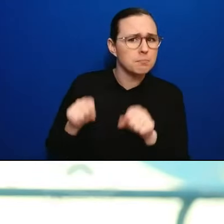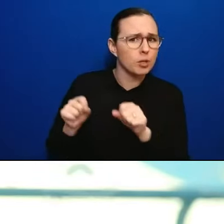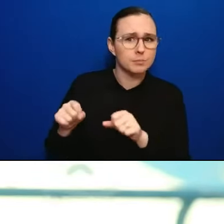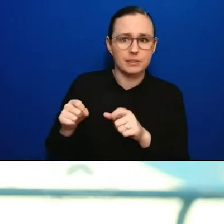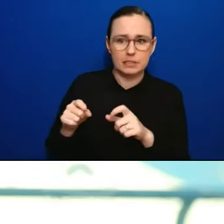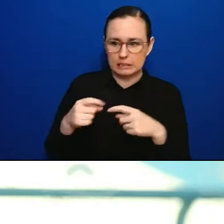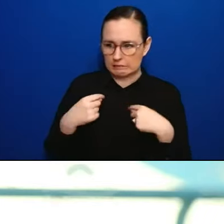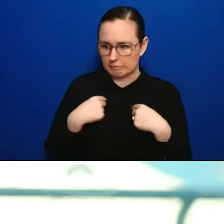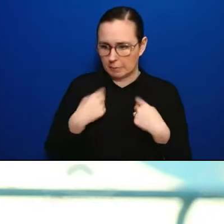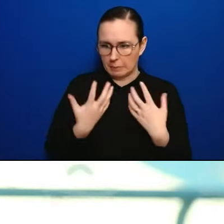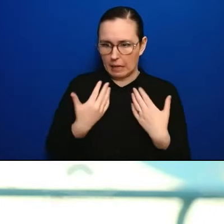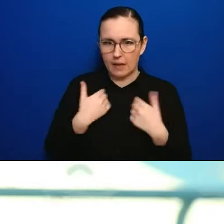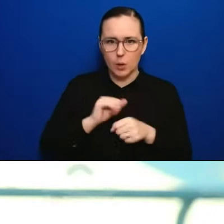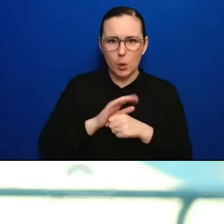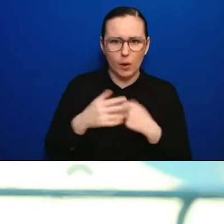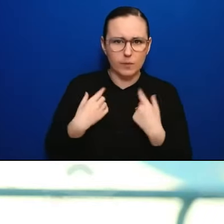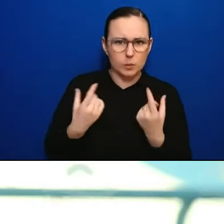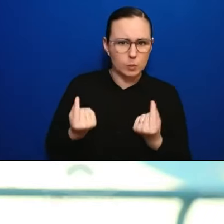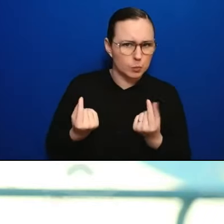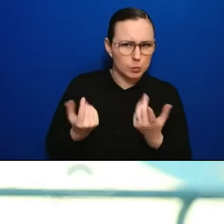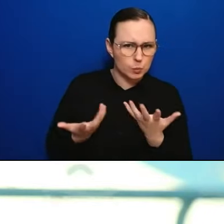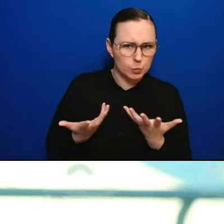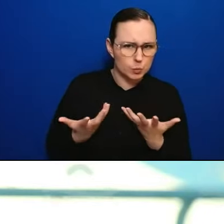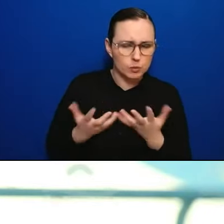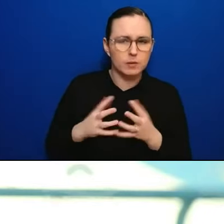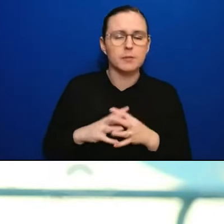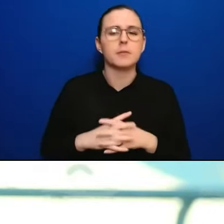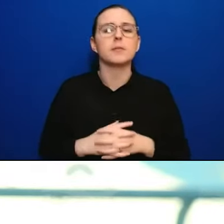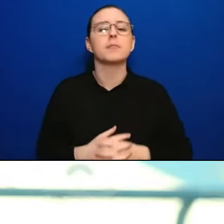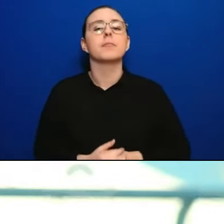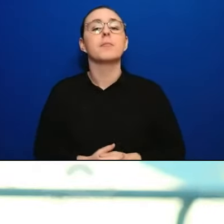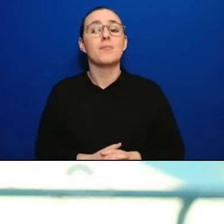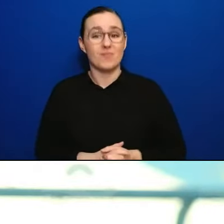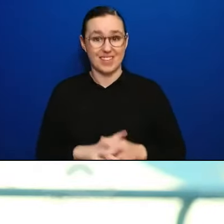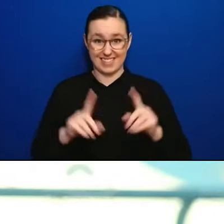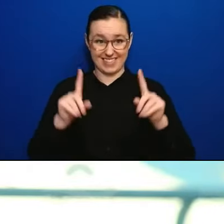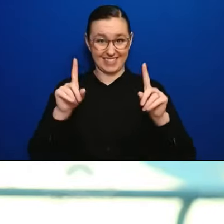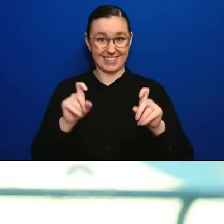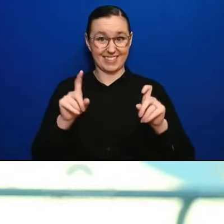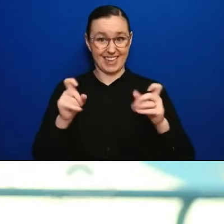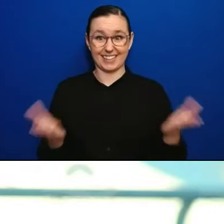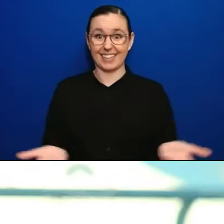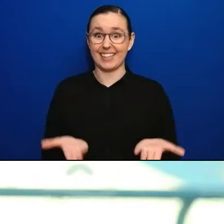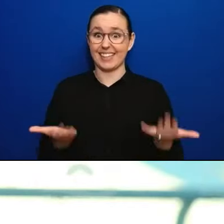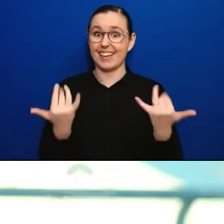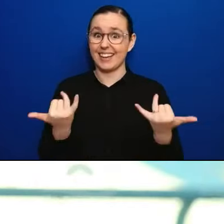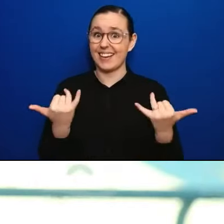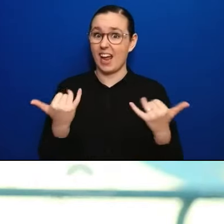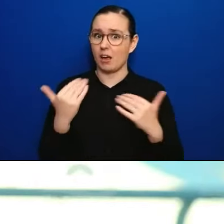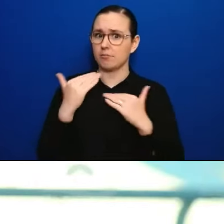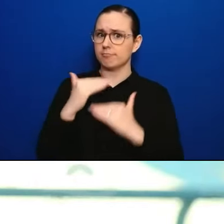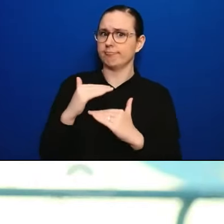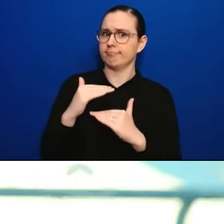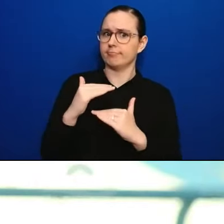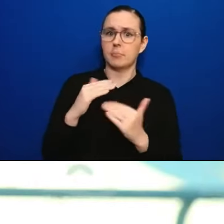are facing is around a potential COVID diagnosis.